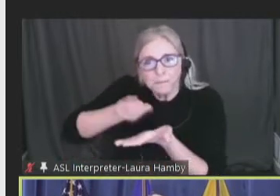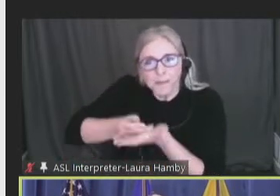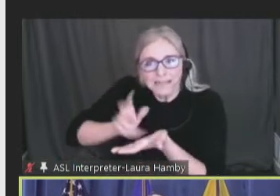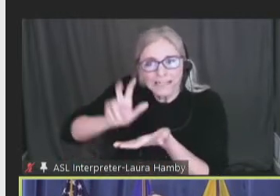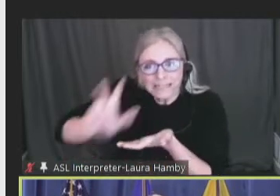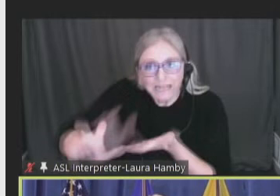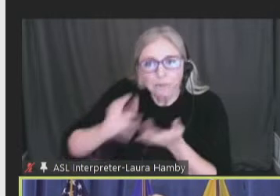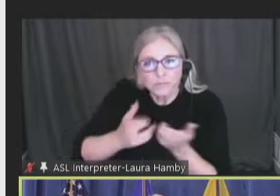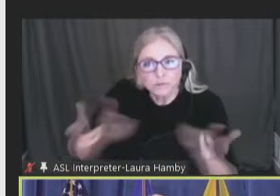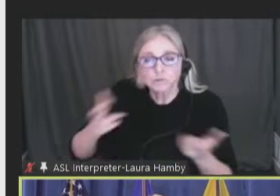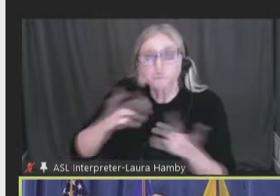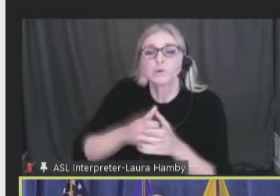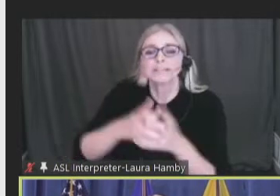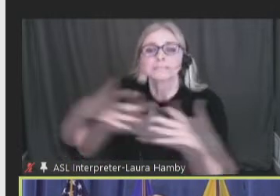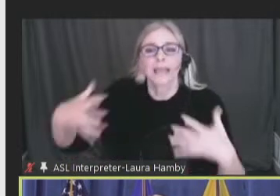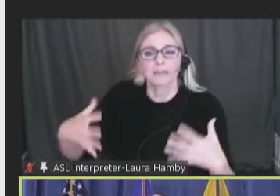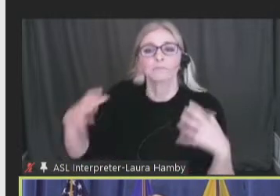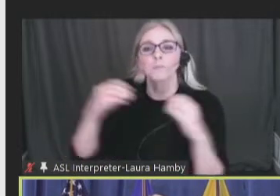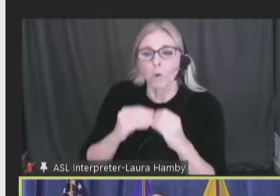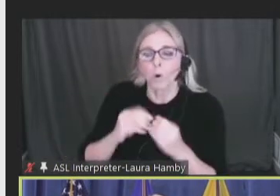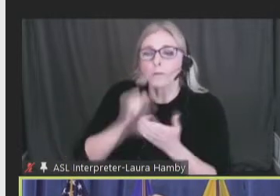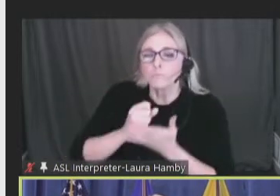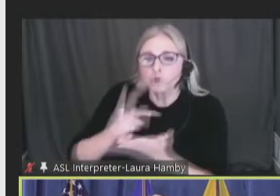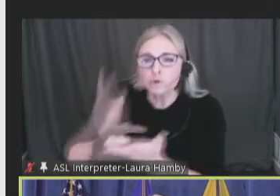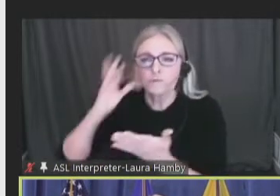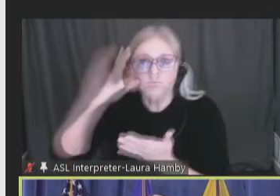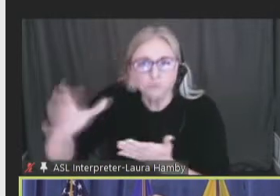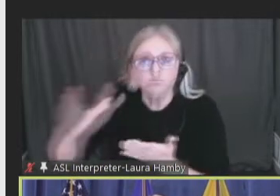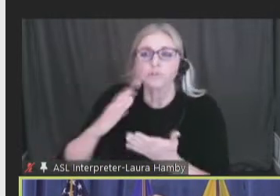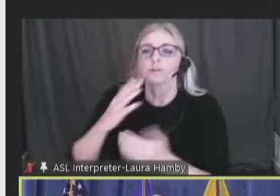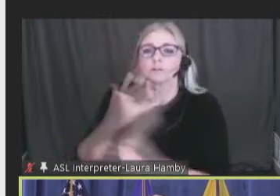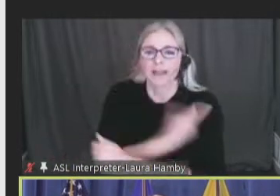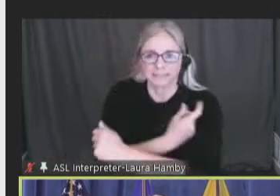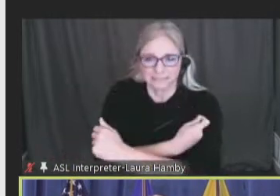v-safe for newly approved or authorized vaccines.